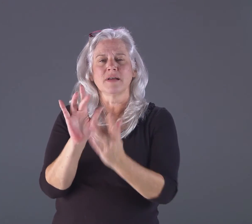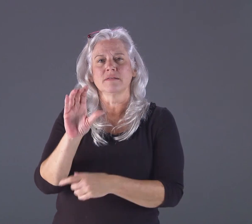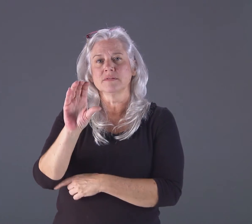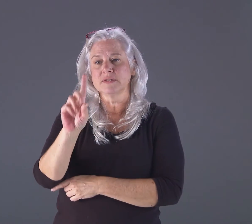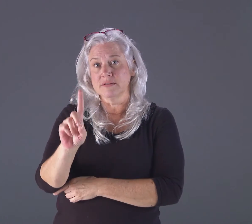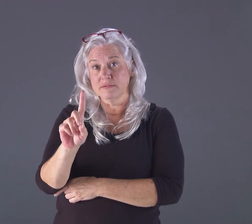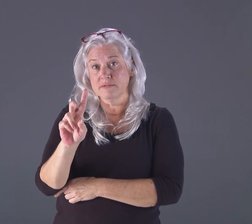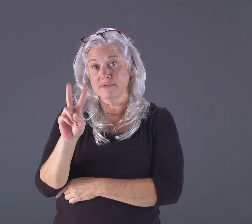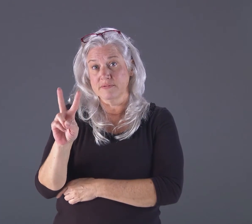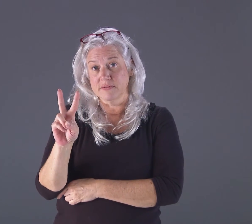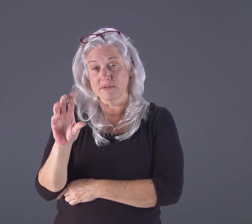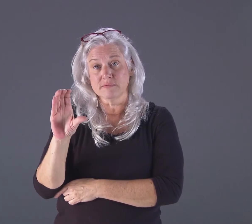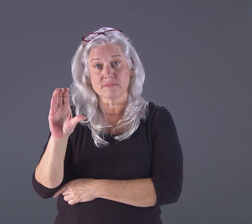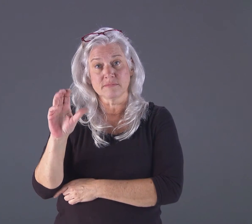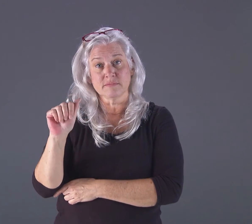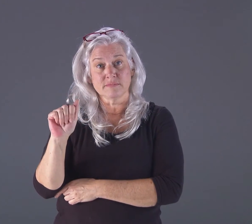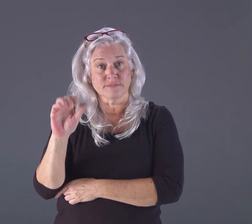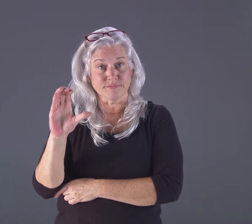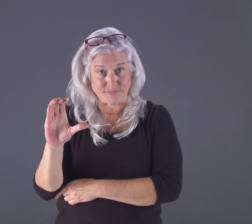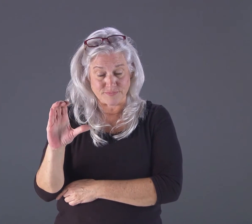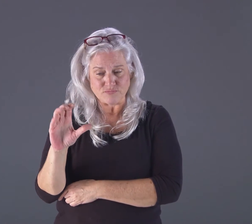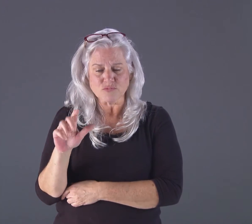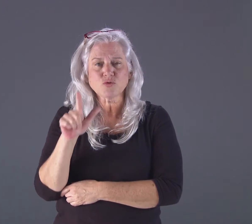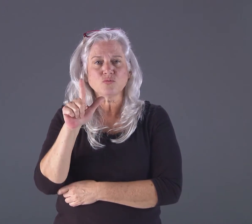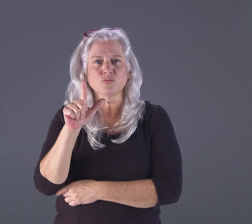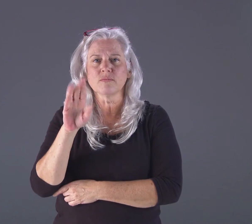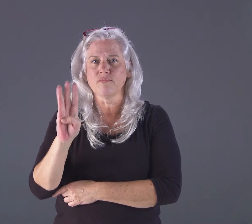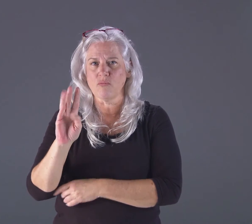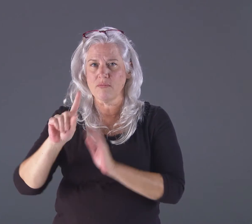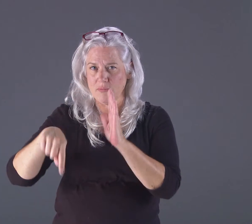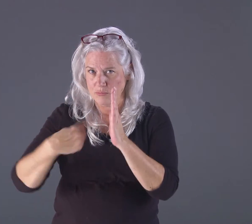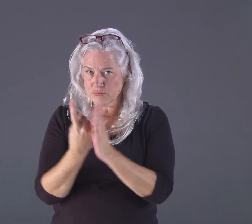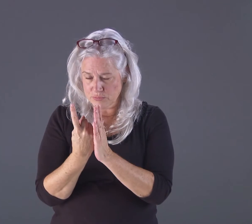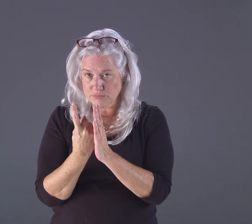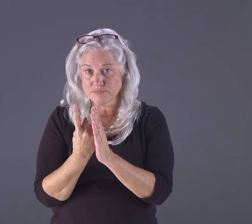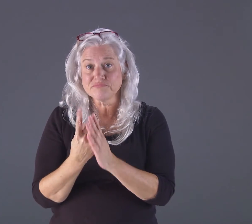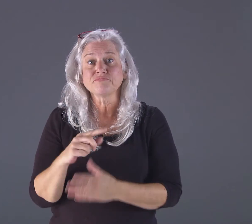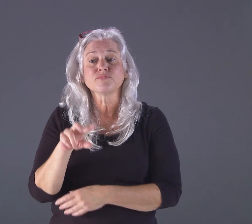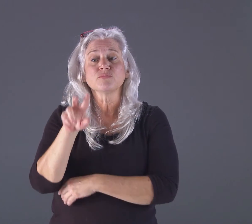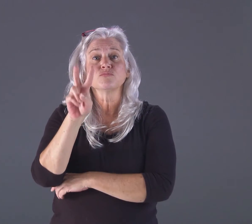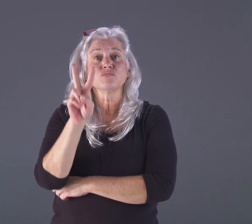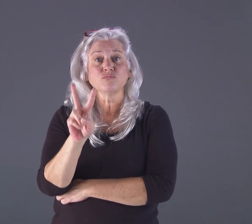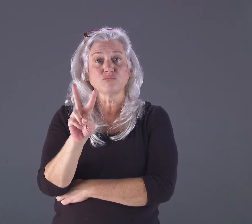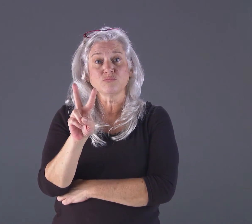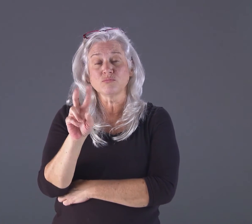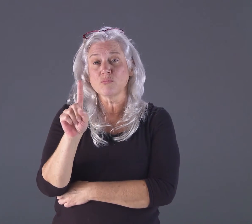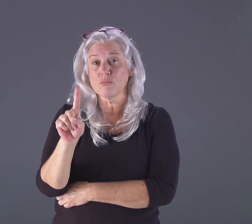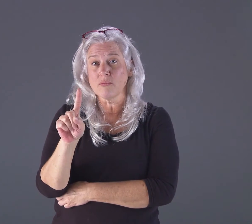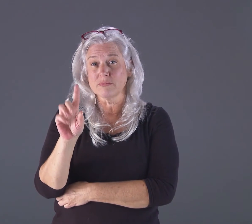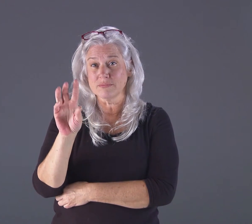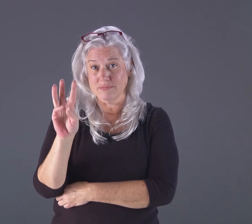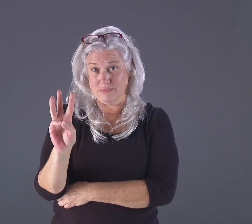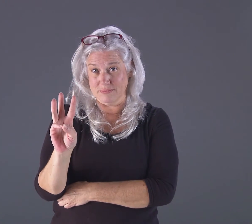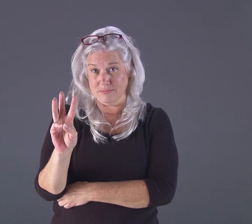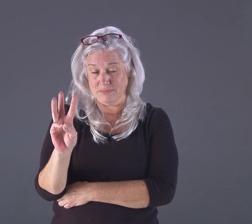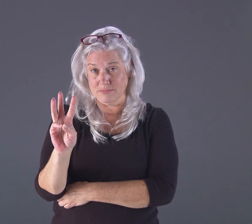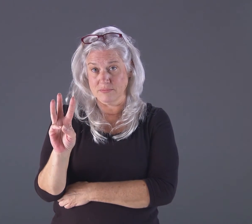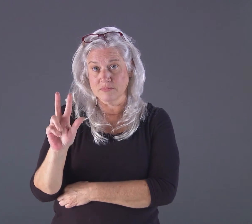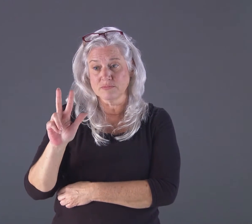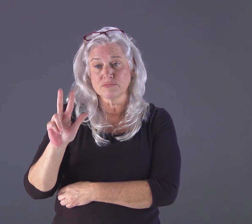Call the 24-hour DVCAC Helpline 216-391-4357